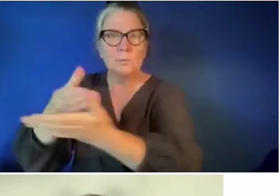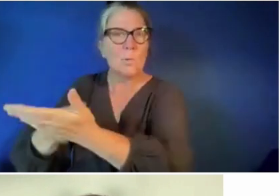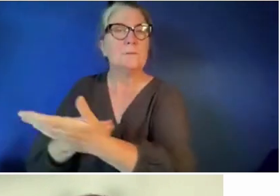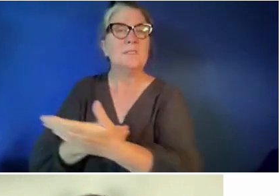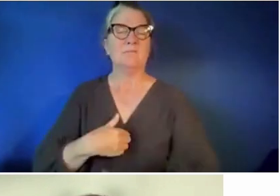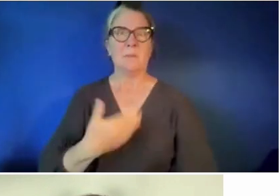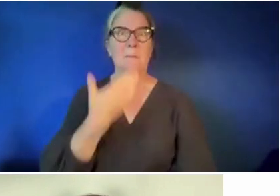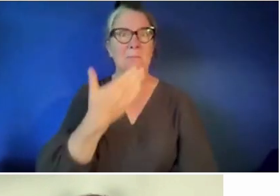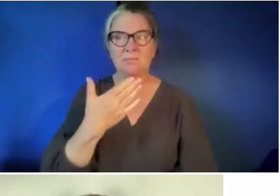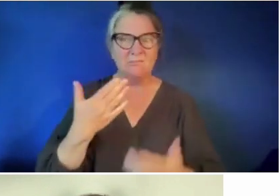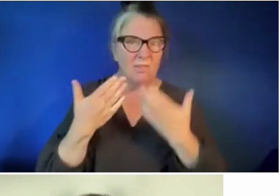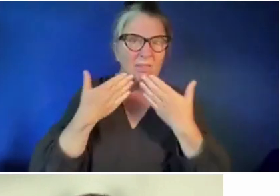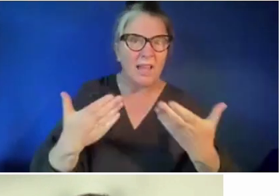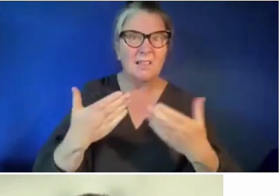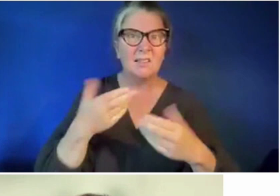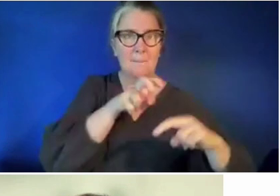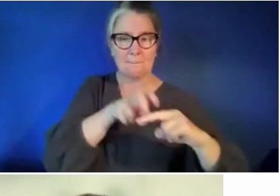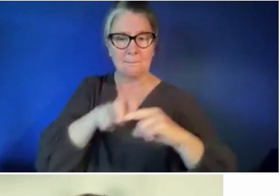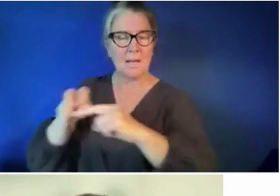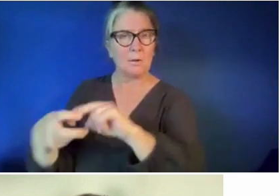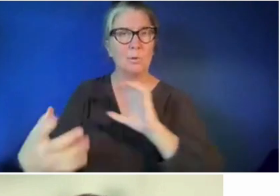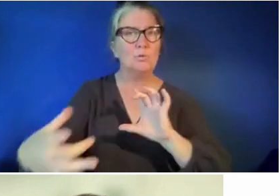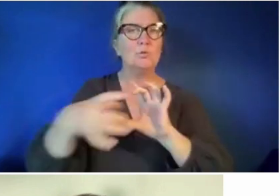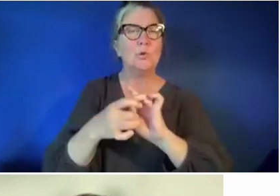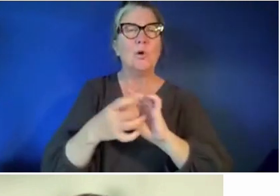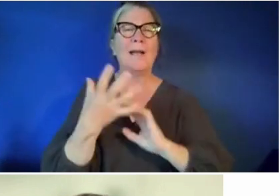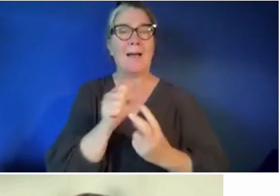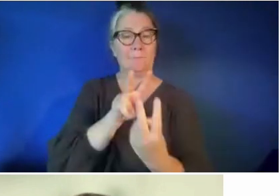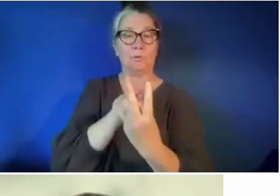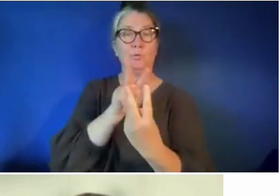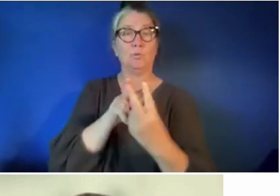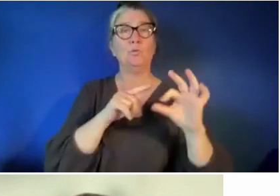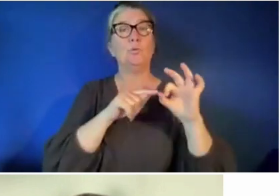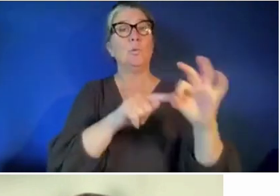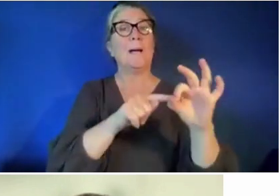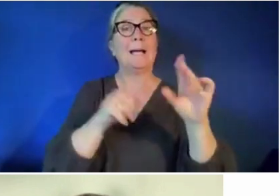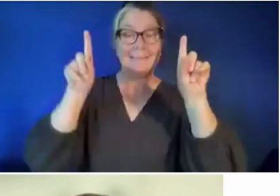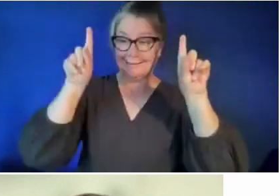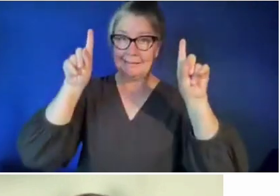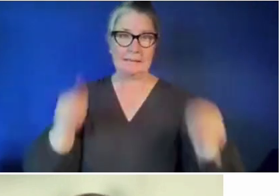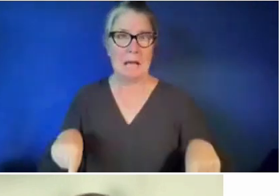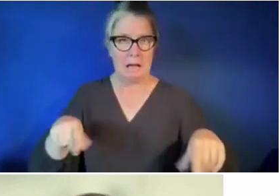I have a couple of questions to kick us off, and then we'll bring in some audience questions as those come through.